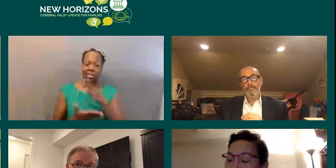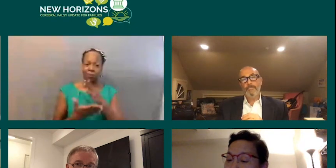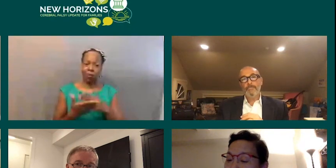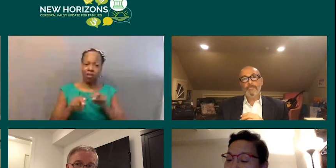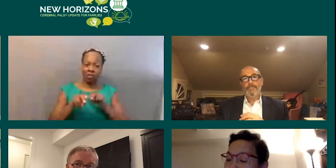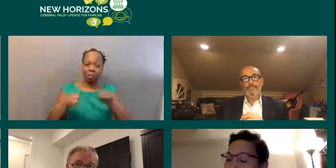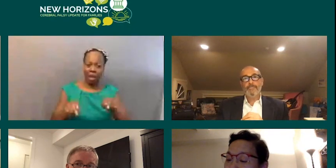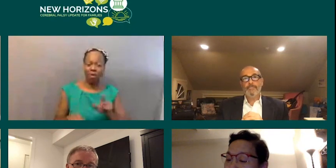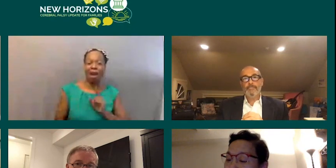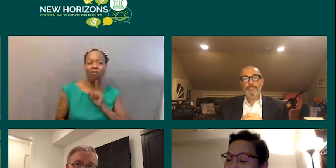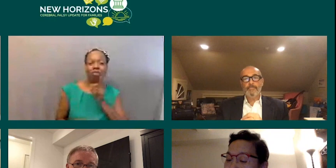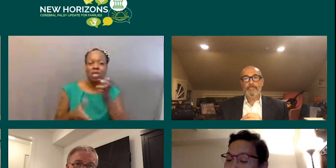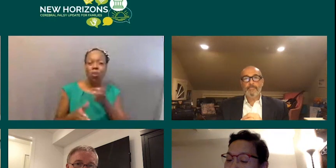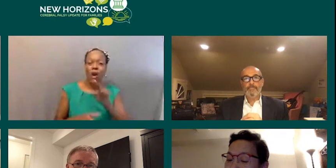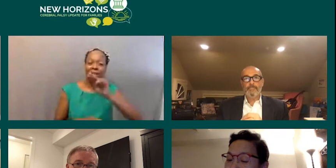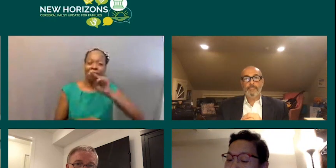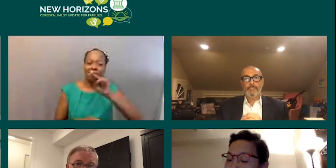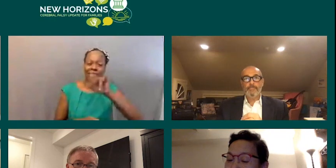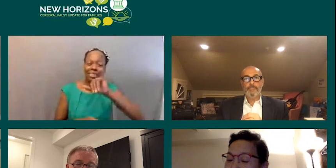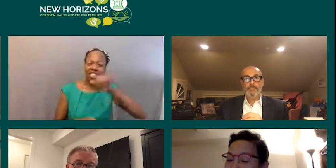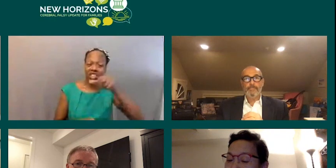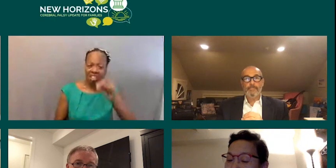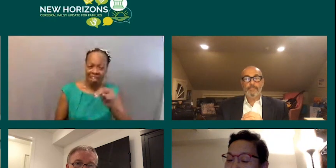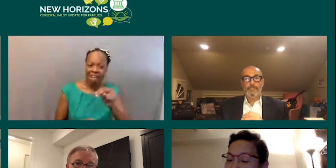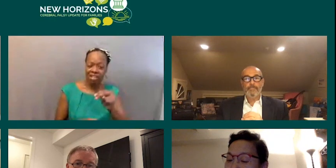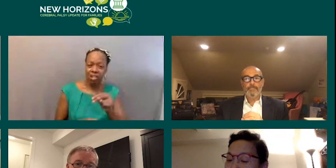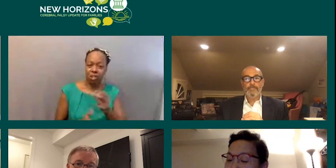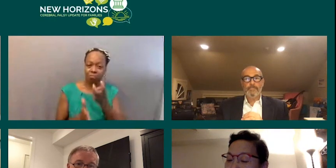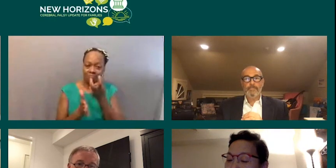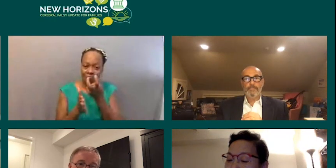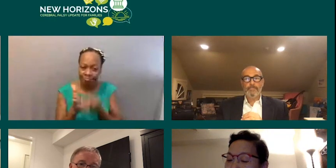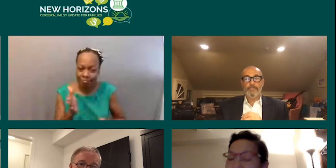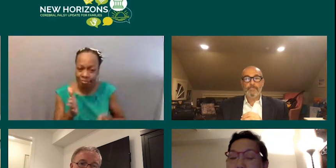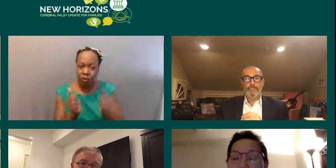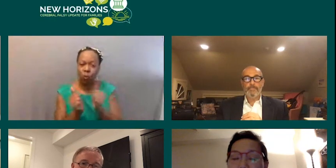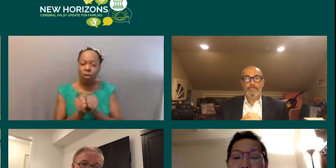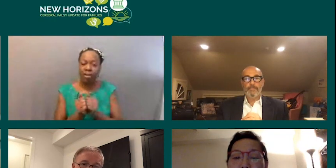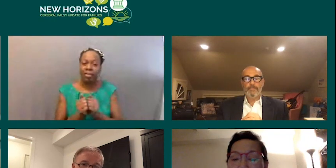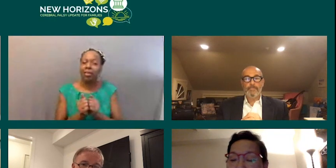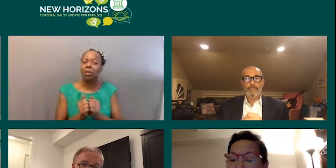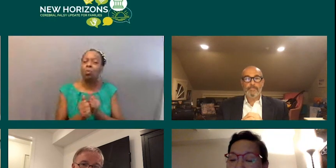'cause I'd really like to dive into this question around, some advice to give families